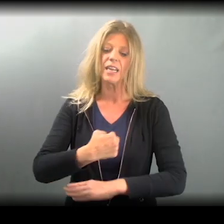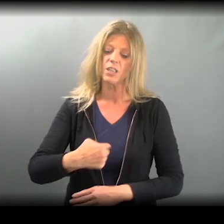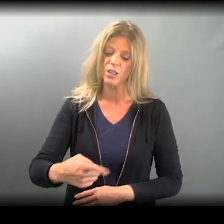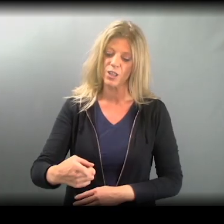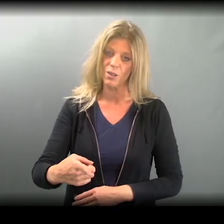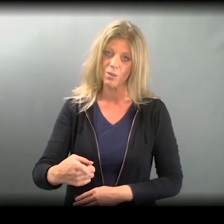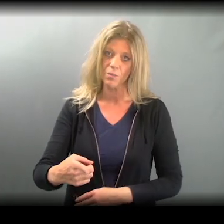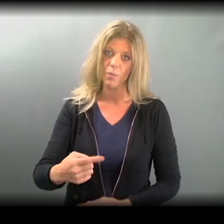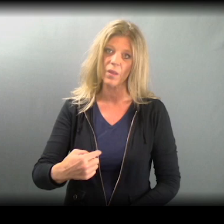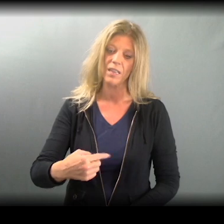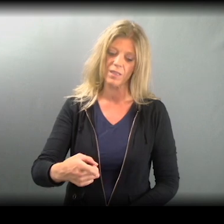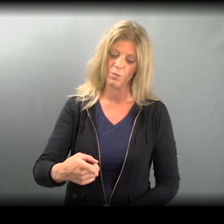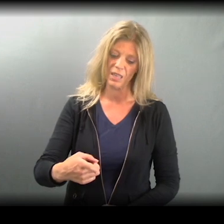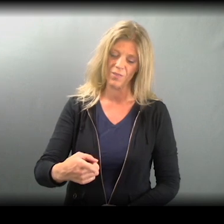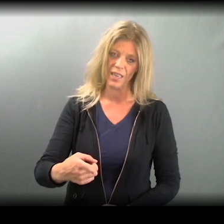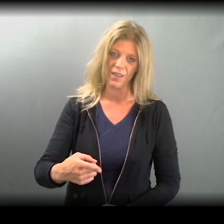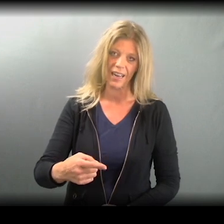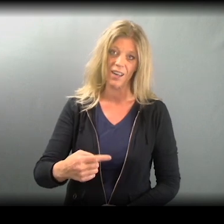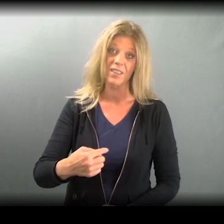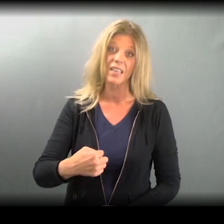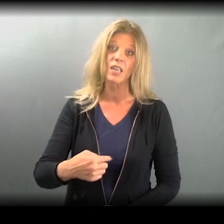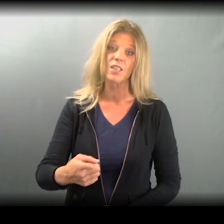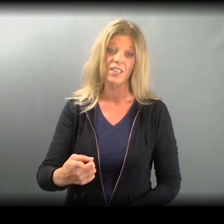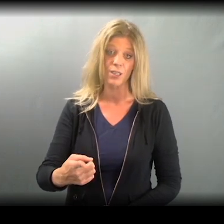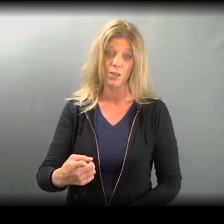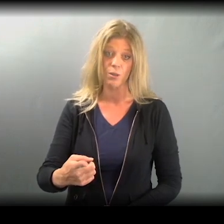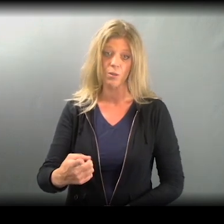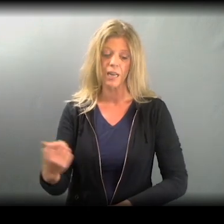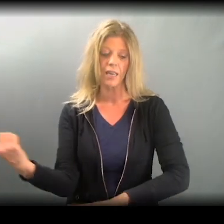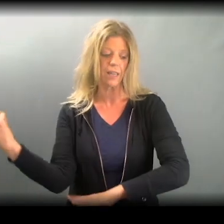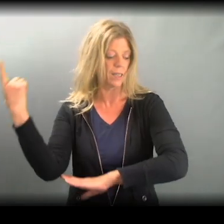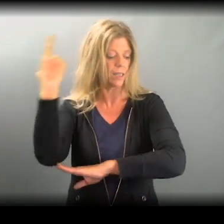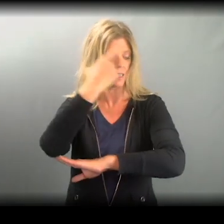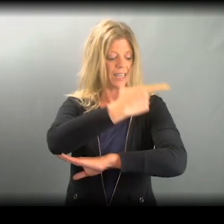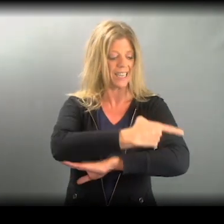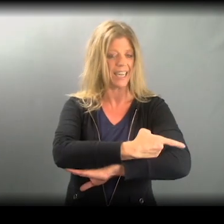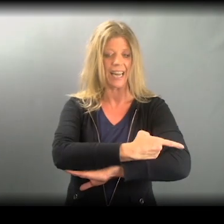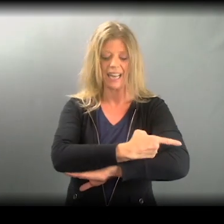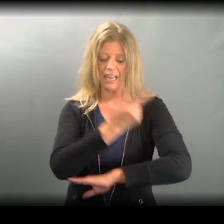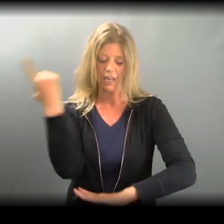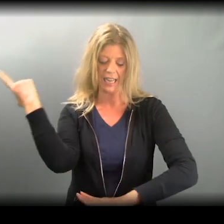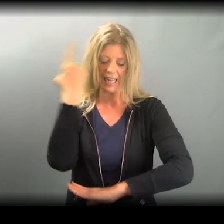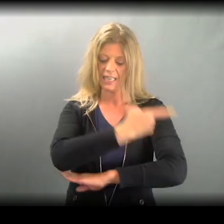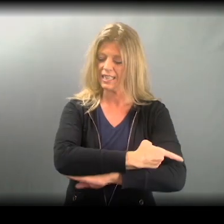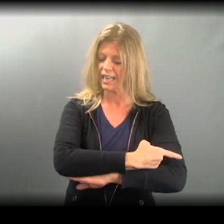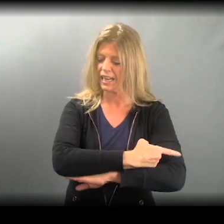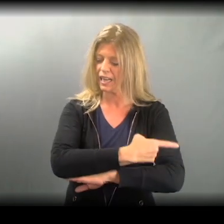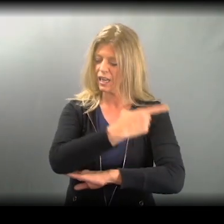TO Swing your finger out. TO and then DAY DAY